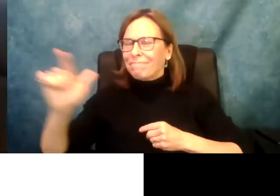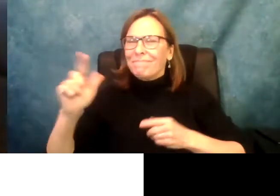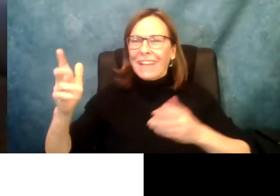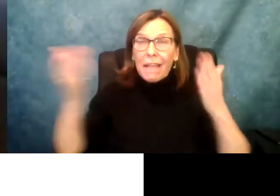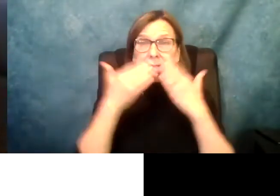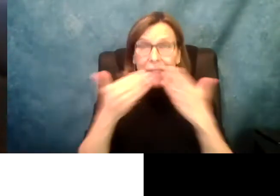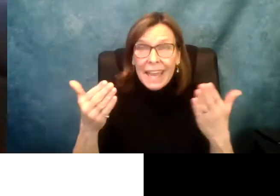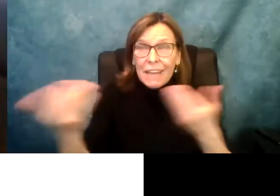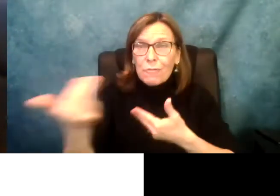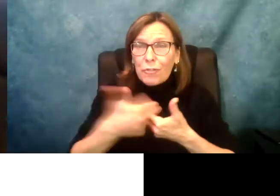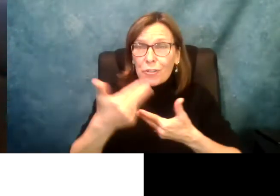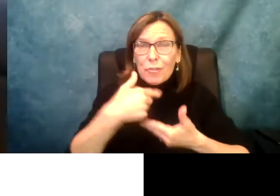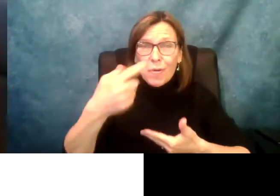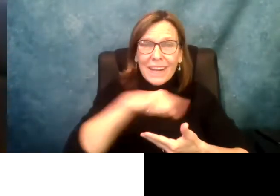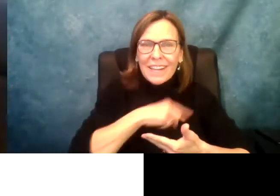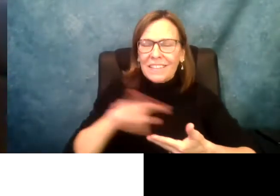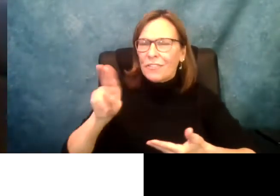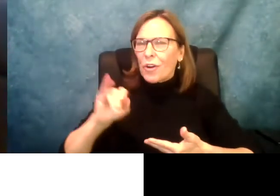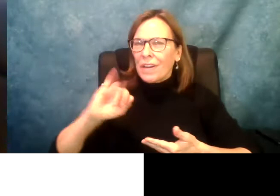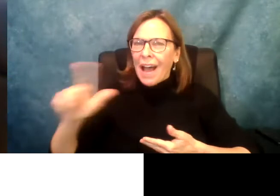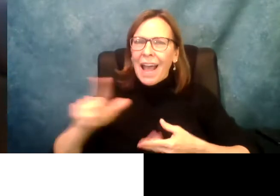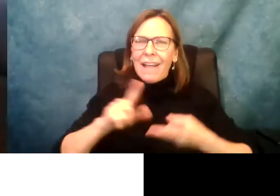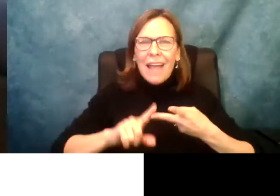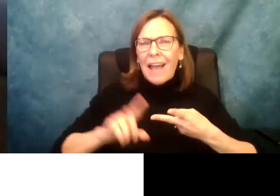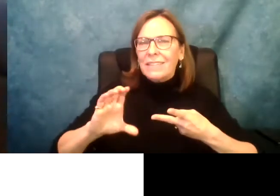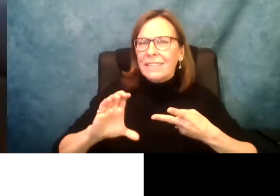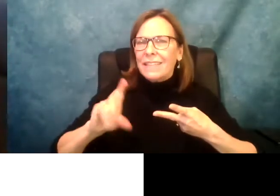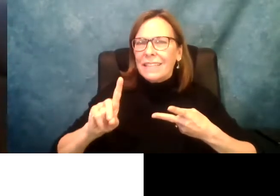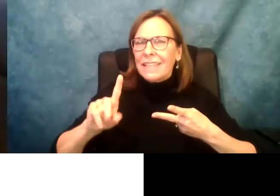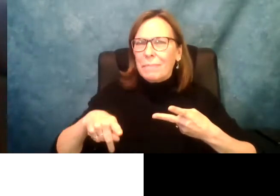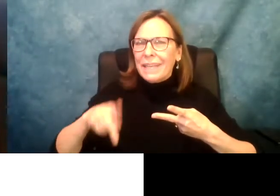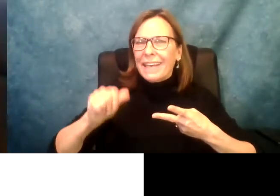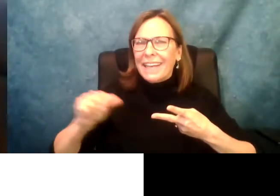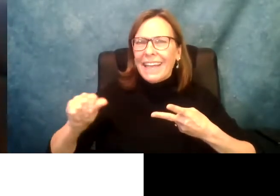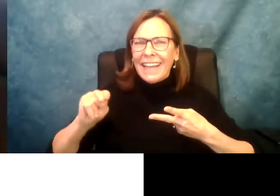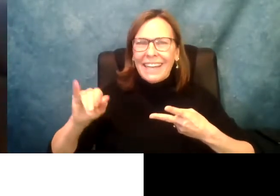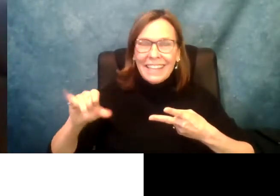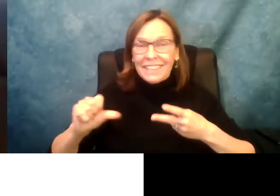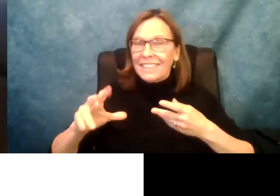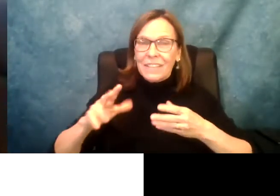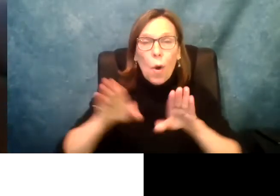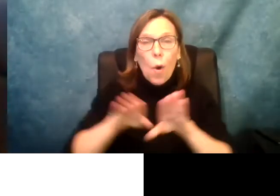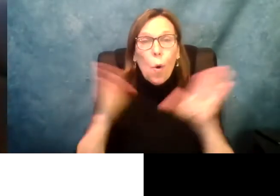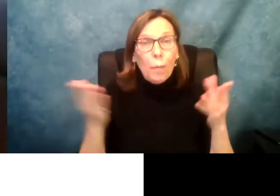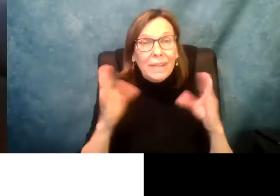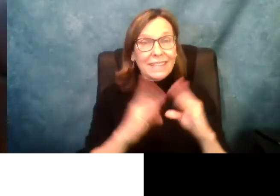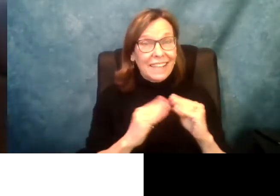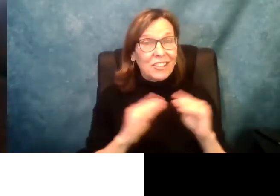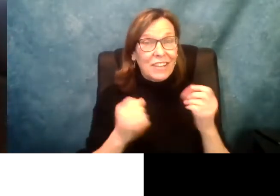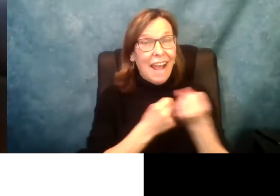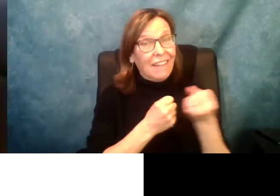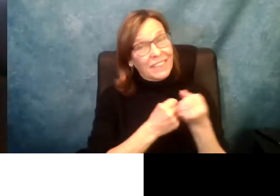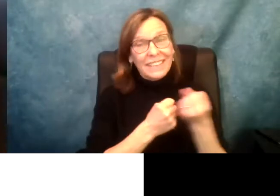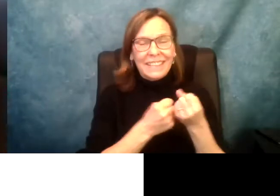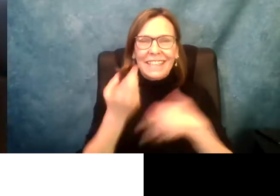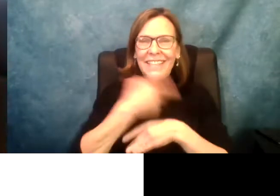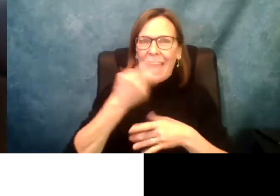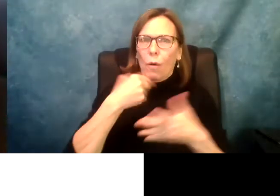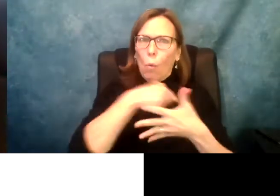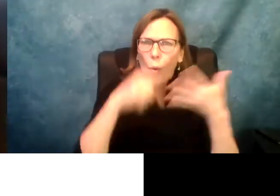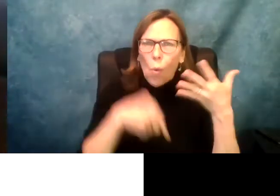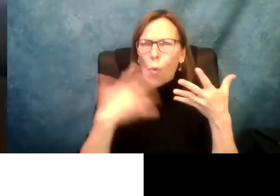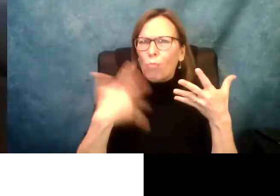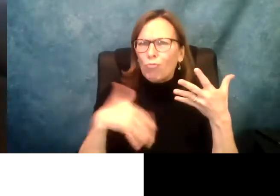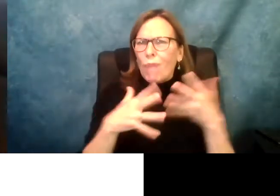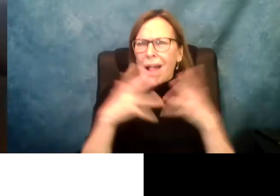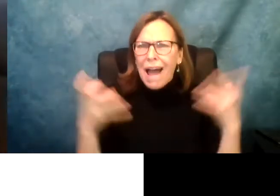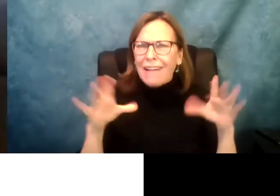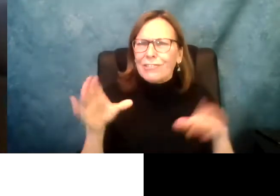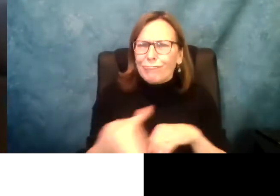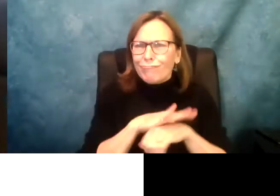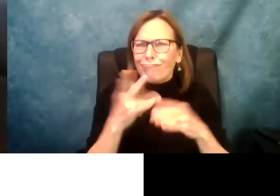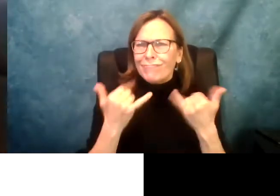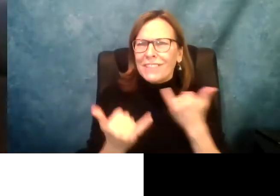Thank you so much for joining us for